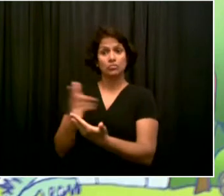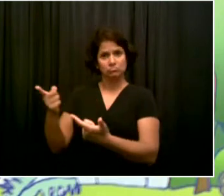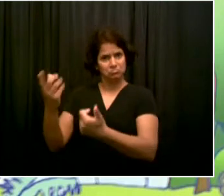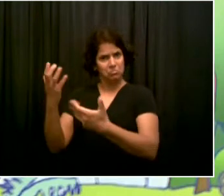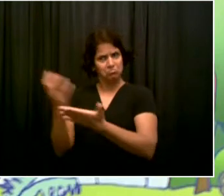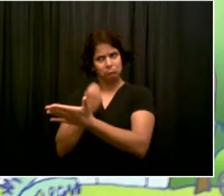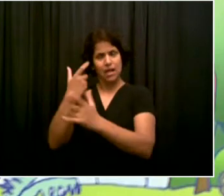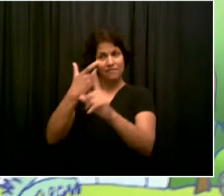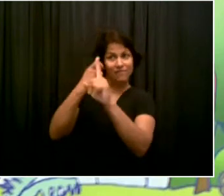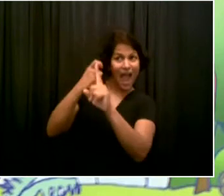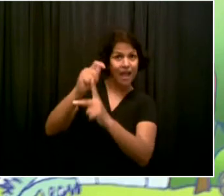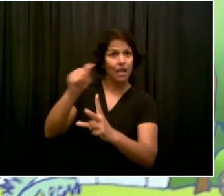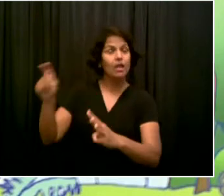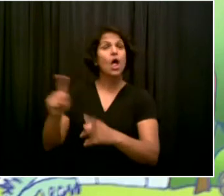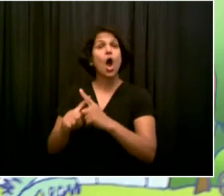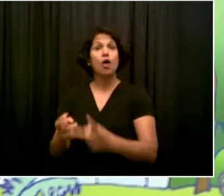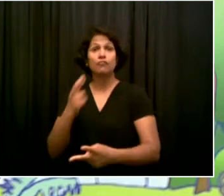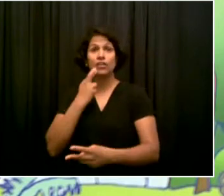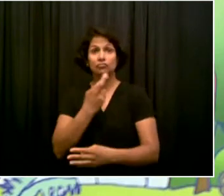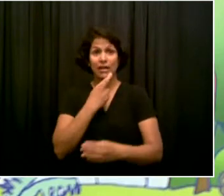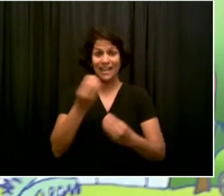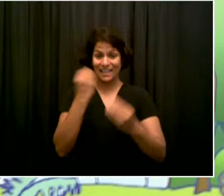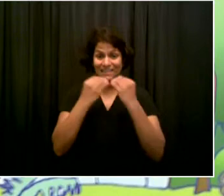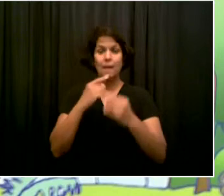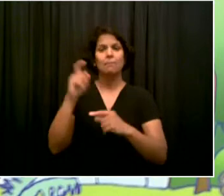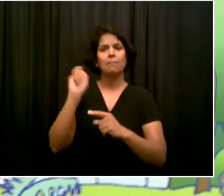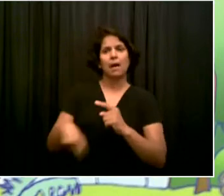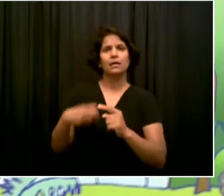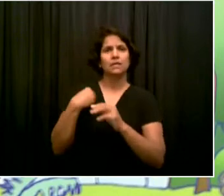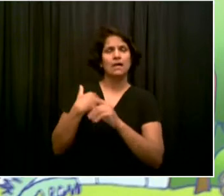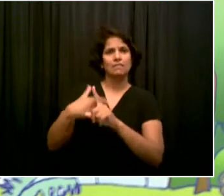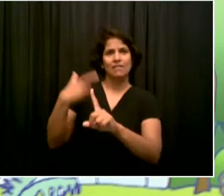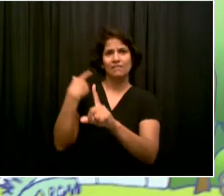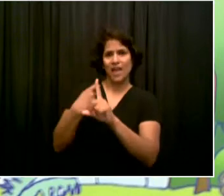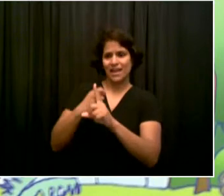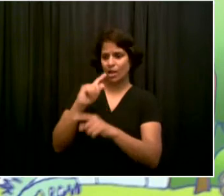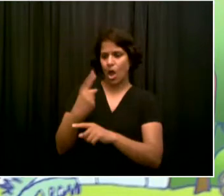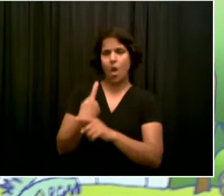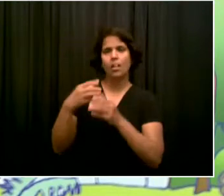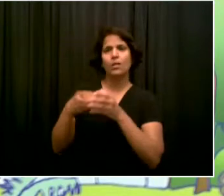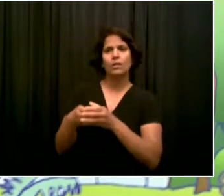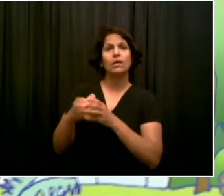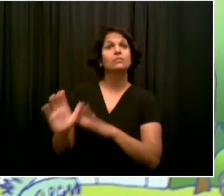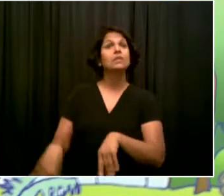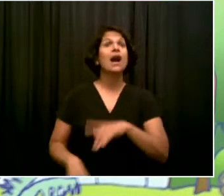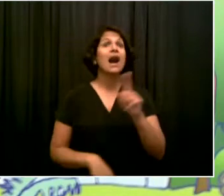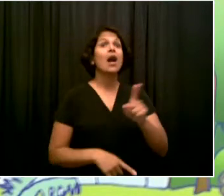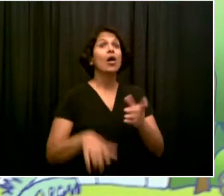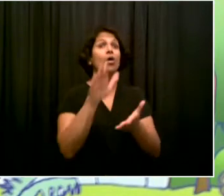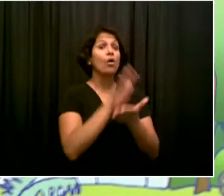EVERY OPPORTUNITY TO BENEFIT FROM VACCINATION THAT'S WHY THE CONCERTS ARE VACCINATION ONLY , SEEING DANNY MYERS SAY THE RESTAURANTS WILL